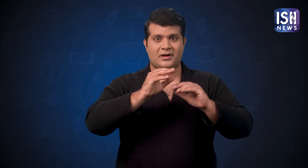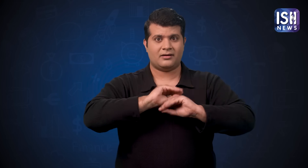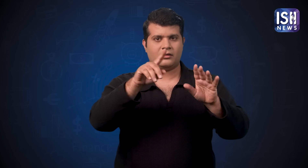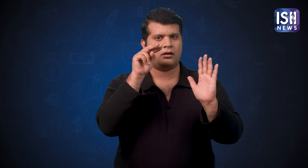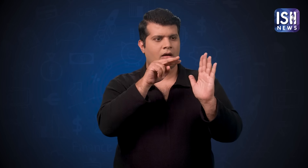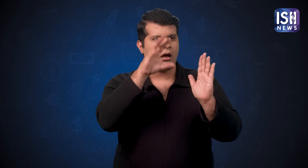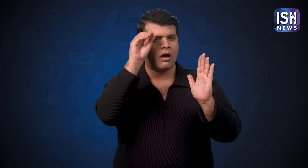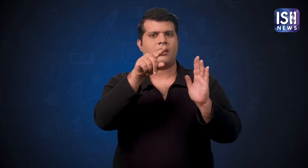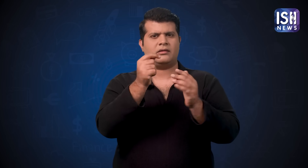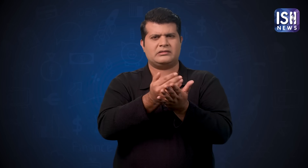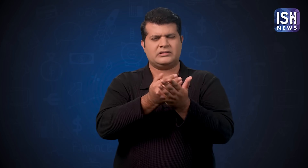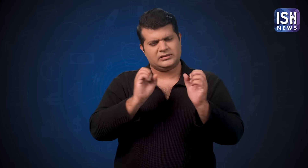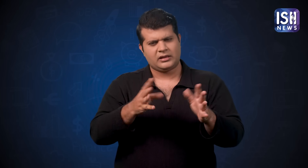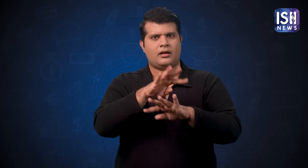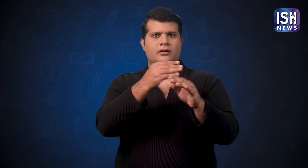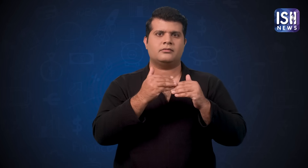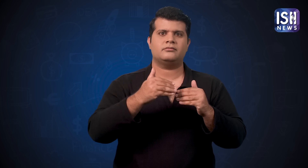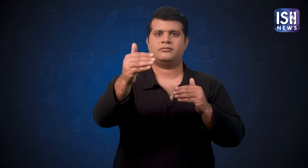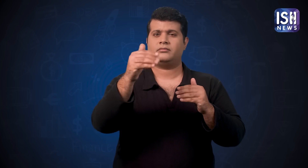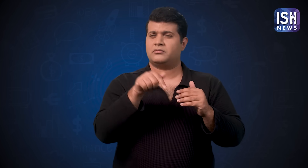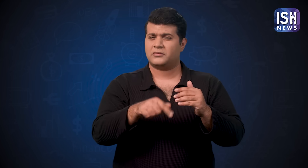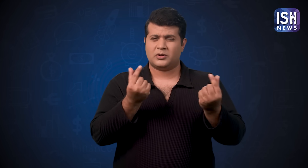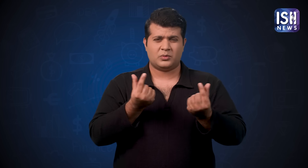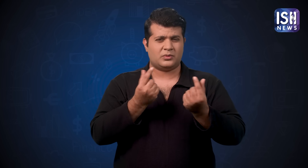ISH News is launching a new series to help you manage money better.